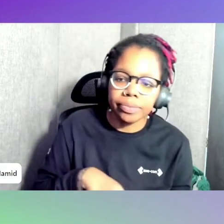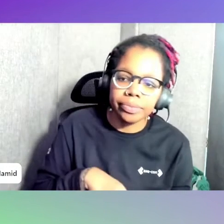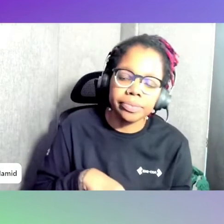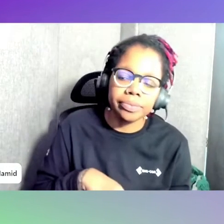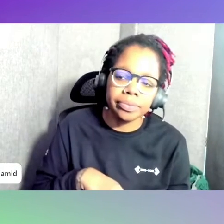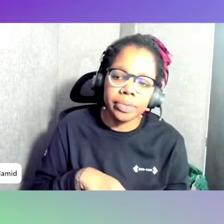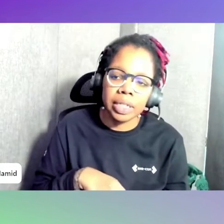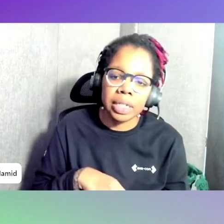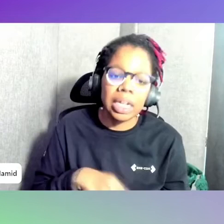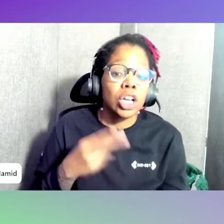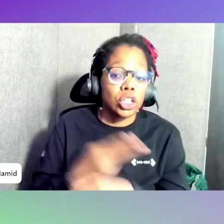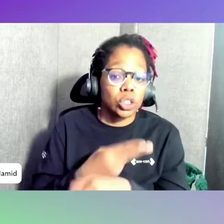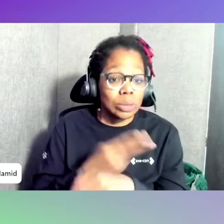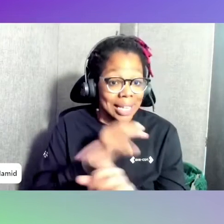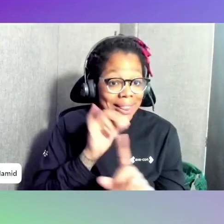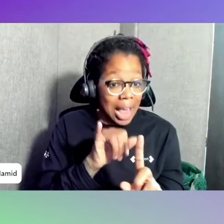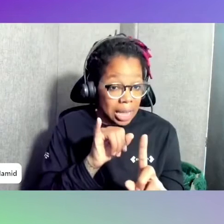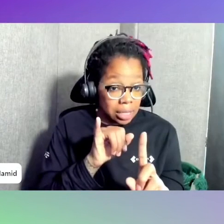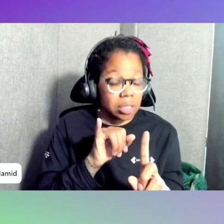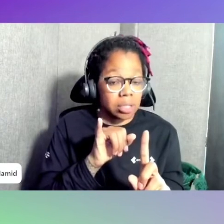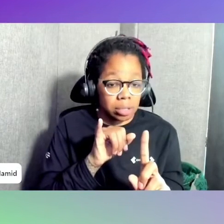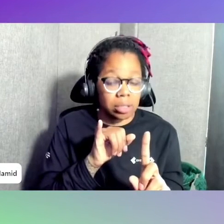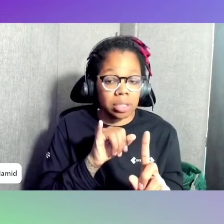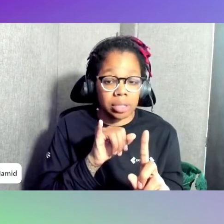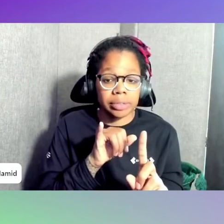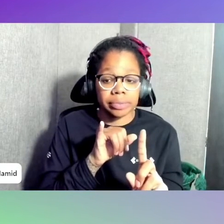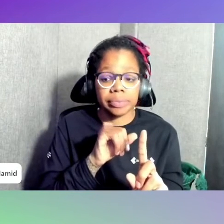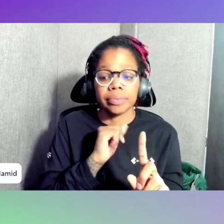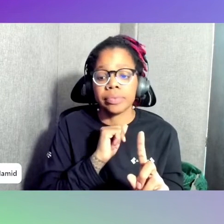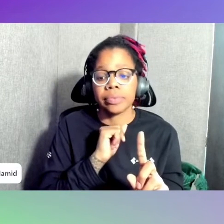quality. It's basically a complete yield to map instead